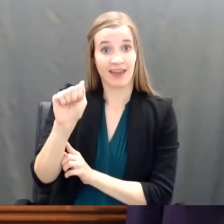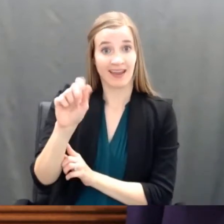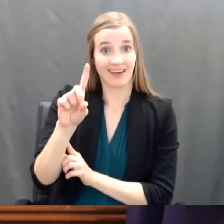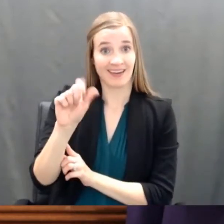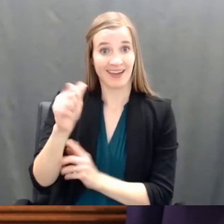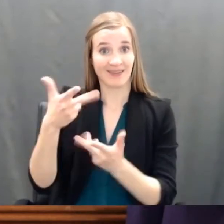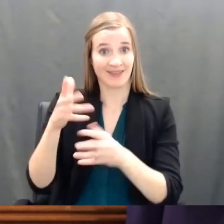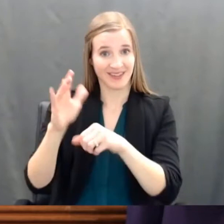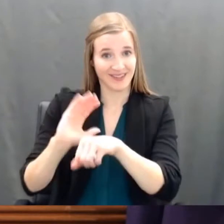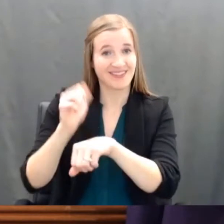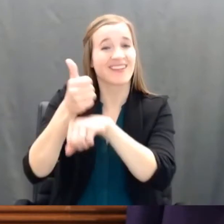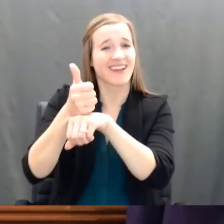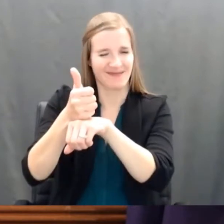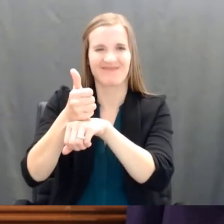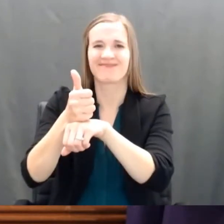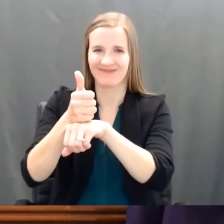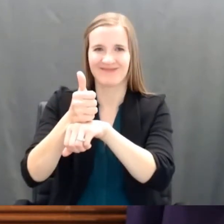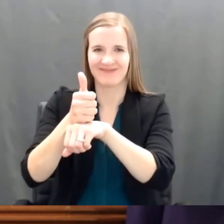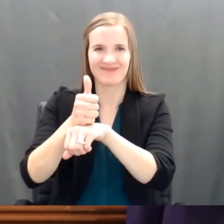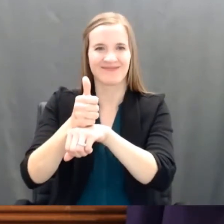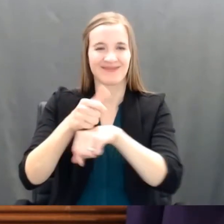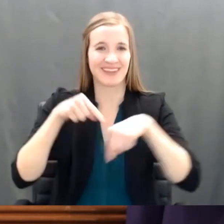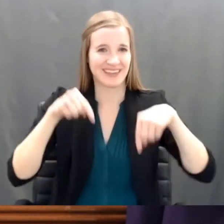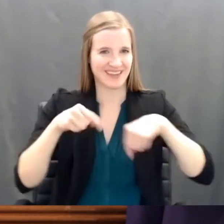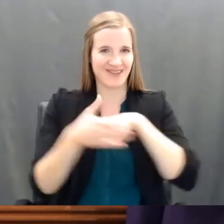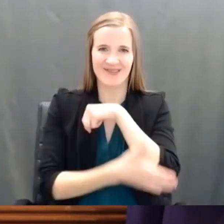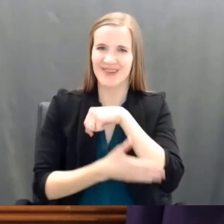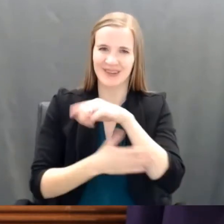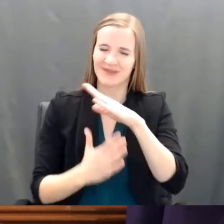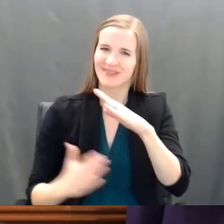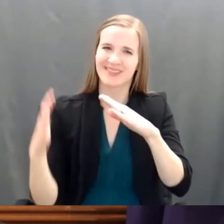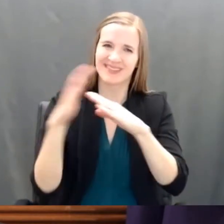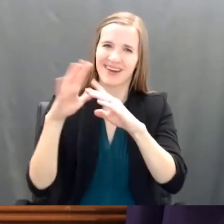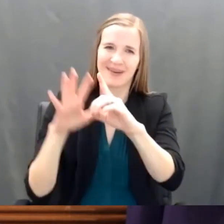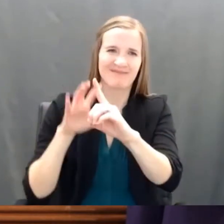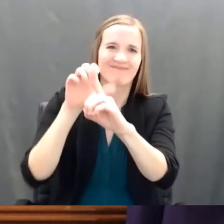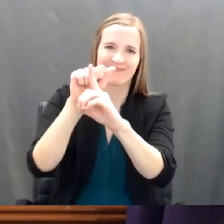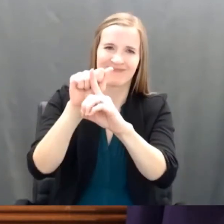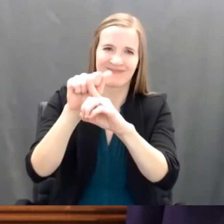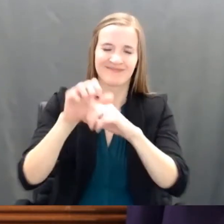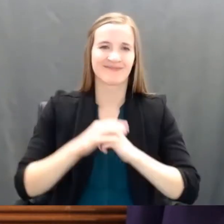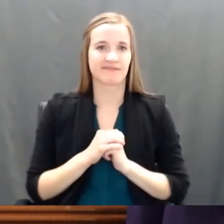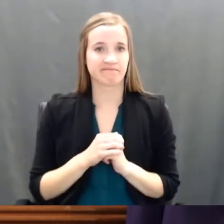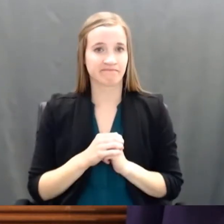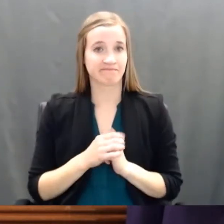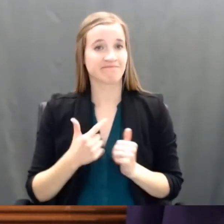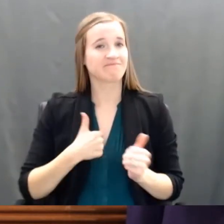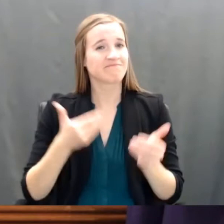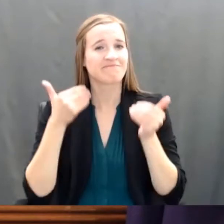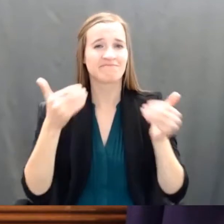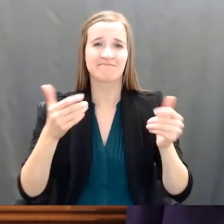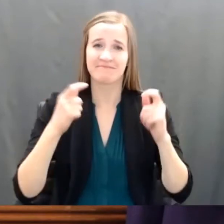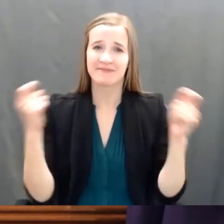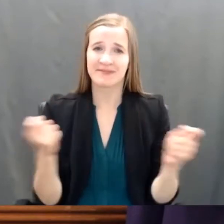with Disability Act is one of our country's greatest achievements, and I'm proud to celebrate